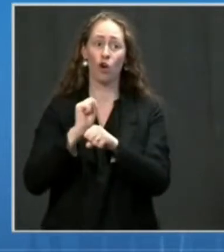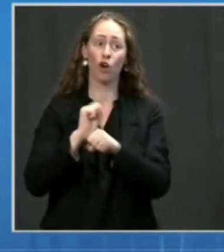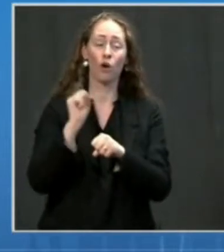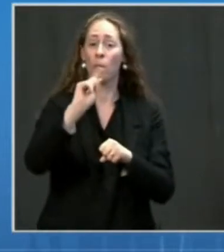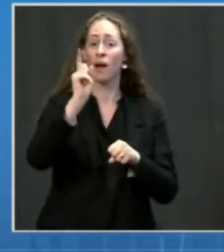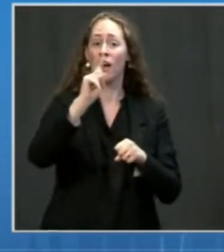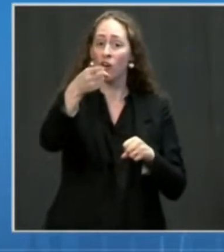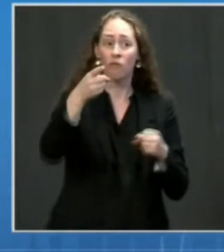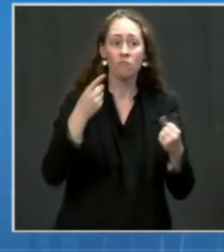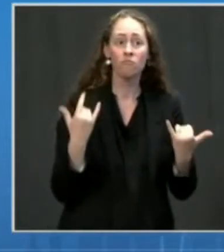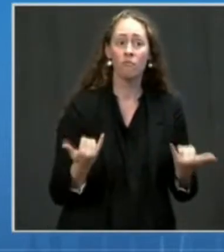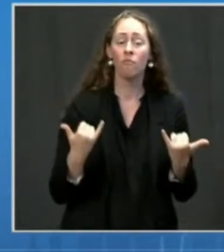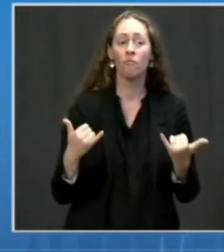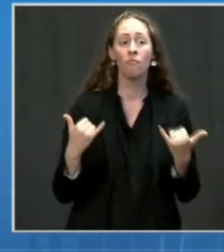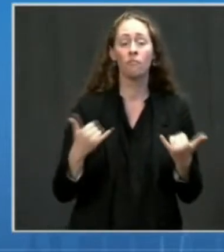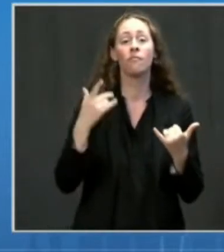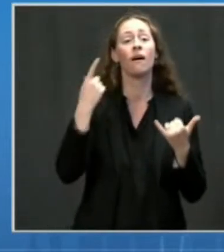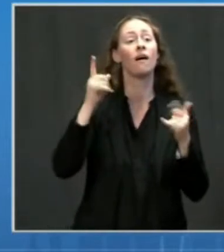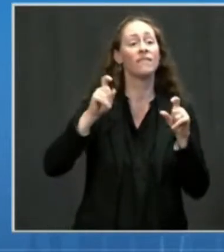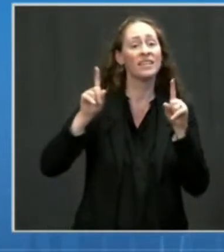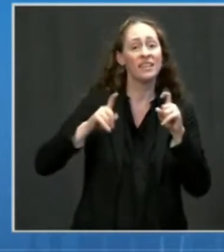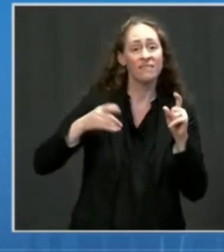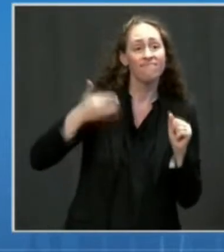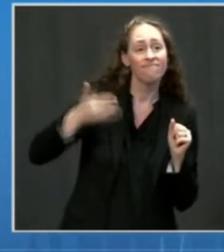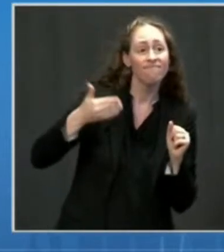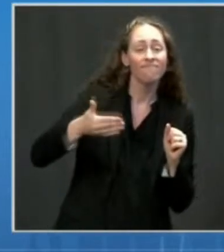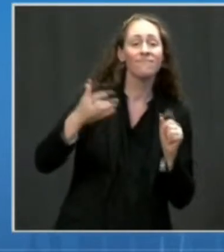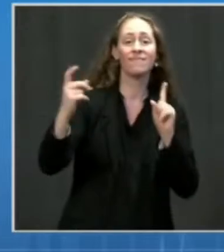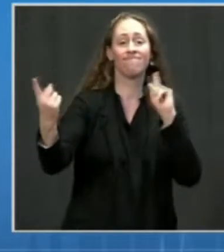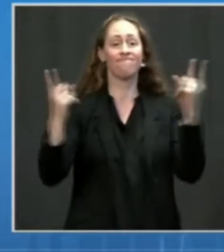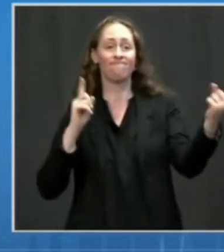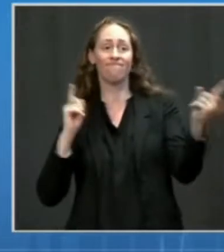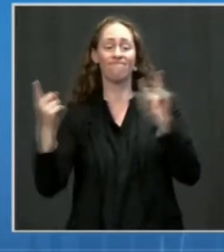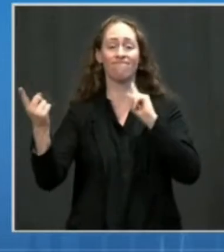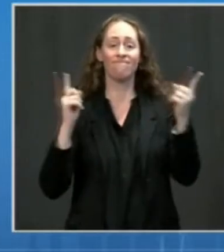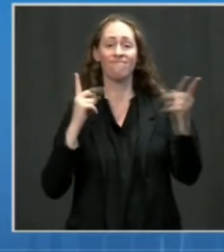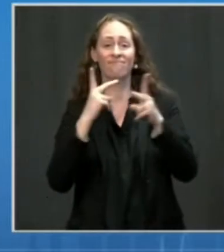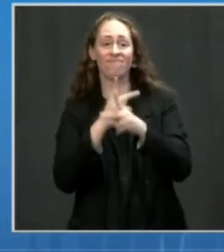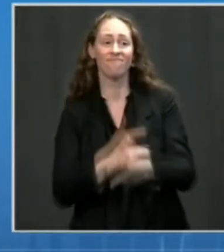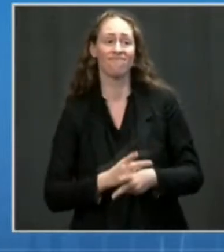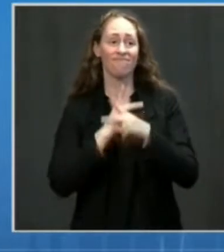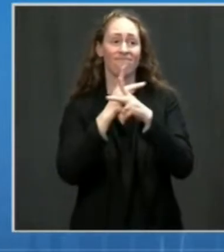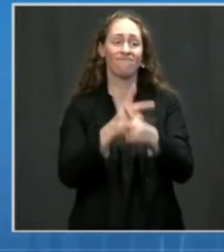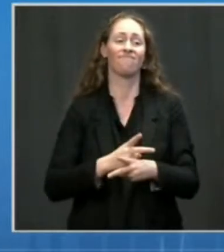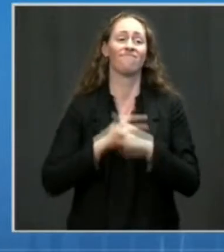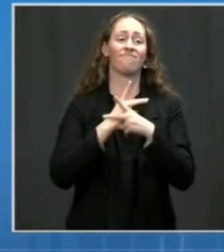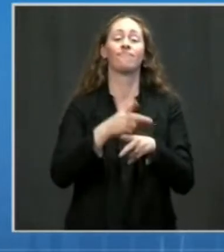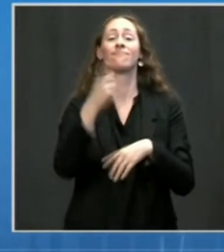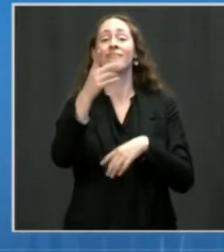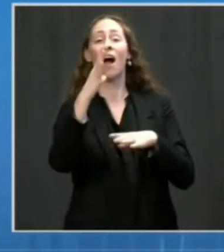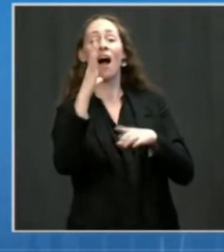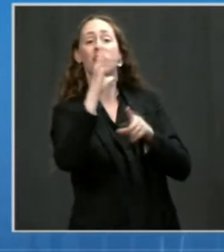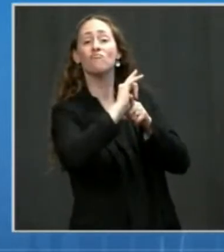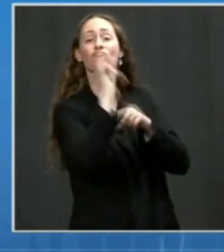WILL BE REQUIRED TO MASK, NO MATTER WHETHER THEY WORK, GET TESTED ONCE OR TWICE A WEEK,